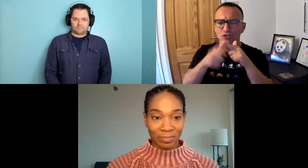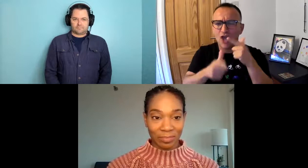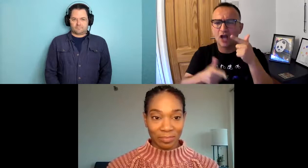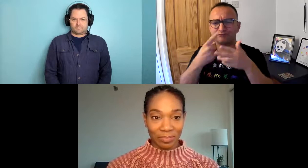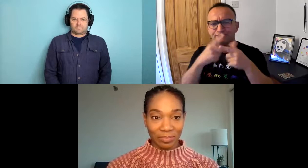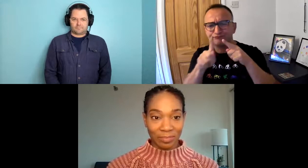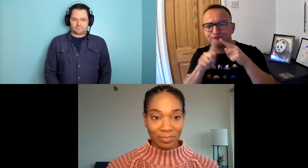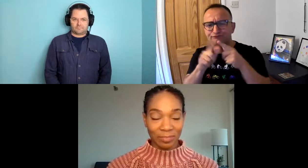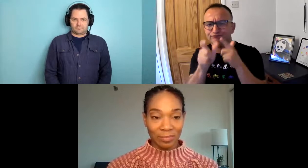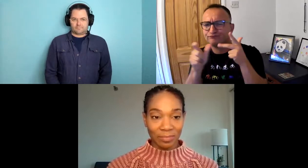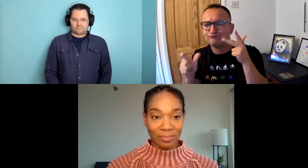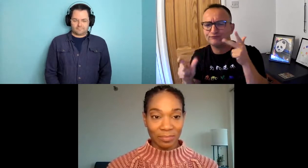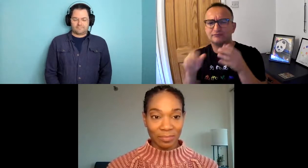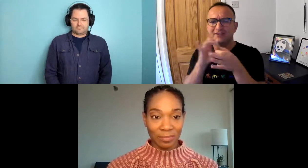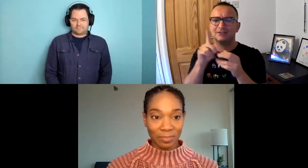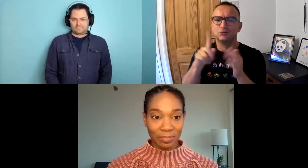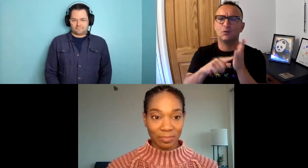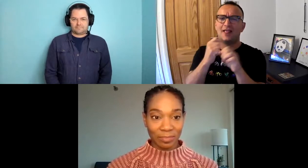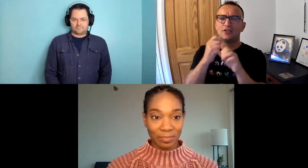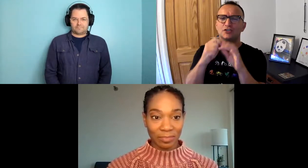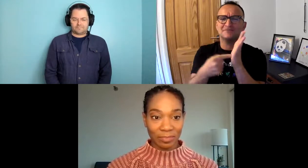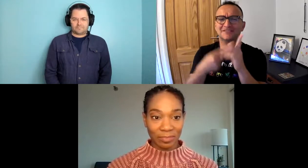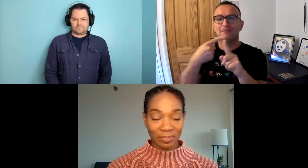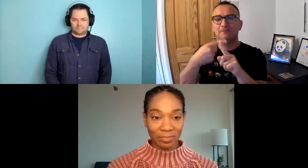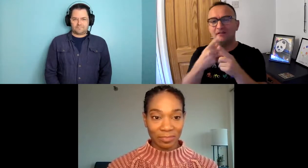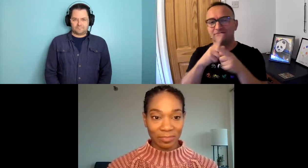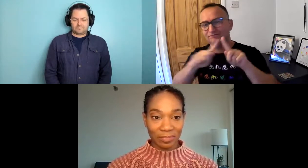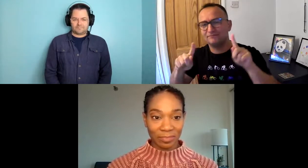specific phases and things it's a wonderful book, its